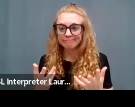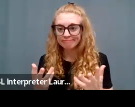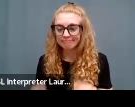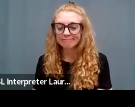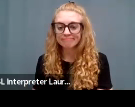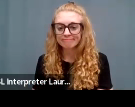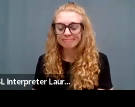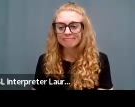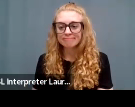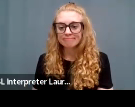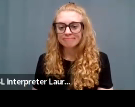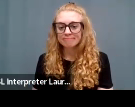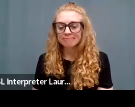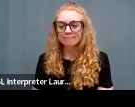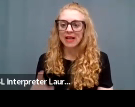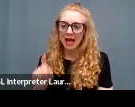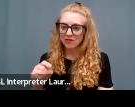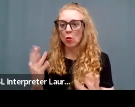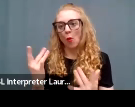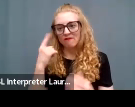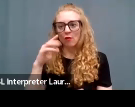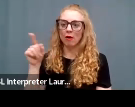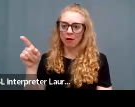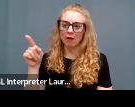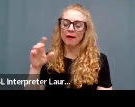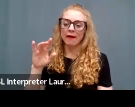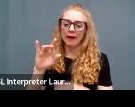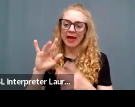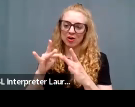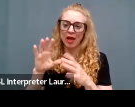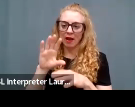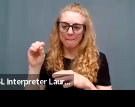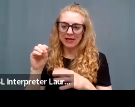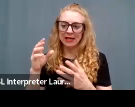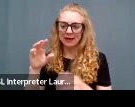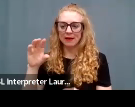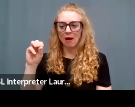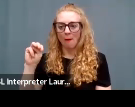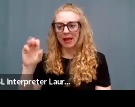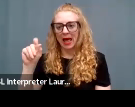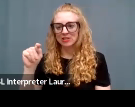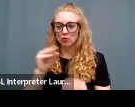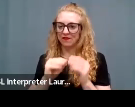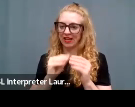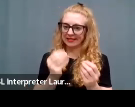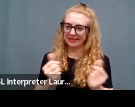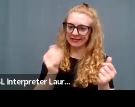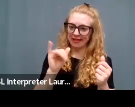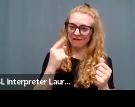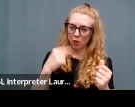I have to wait for Comcast to fix my problem and you know in if I was if my smart home was